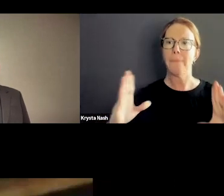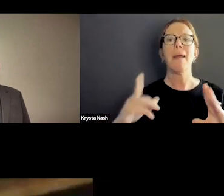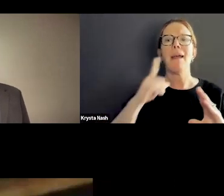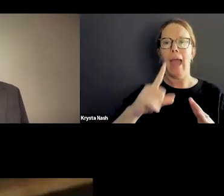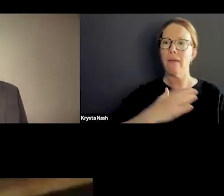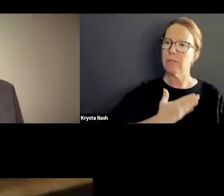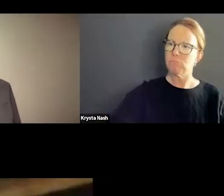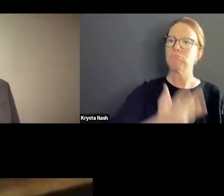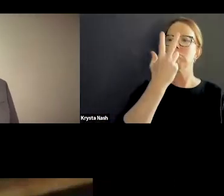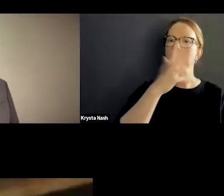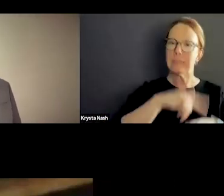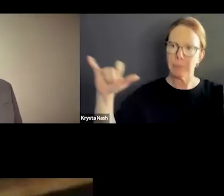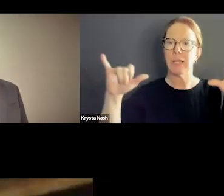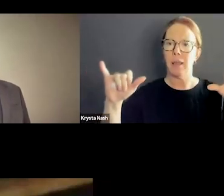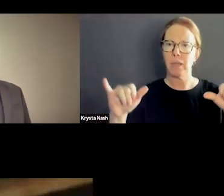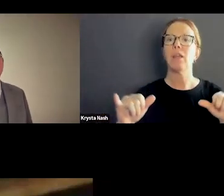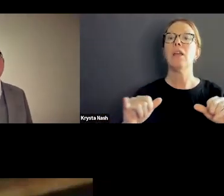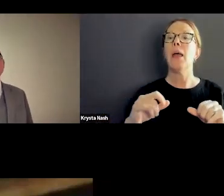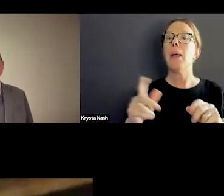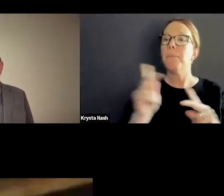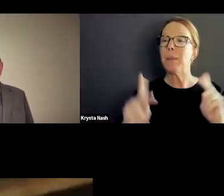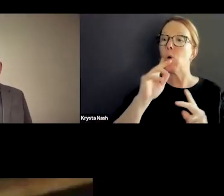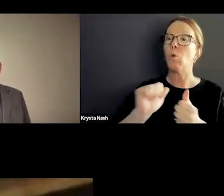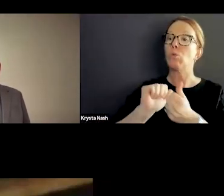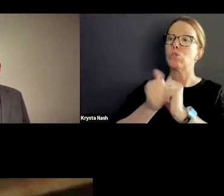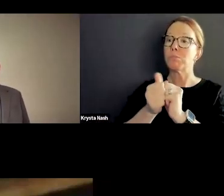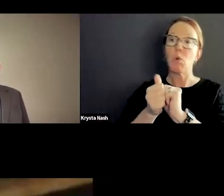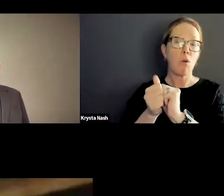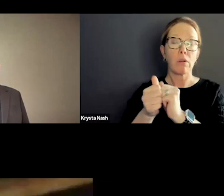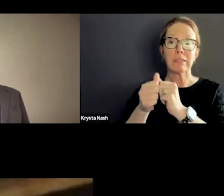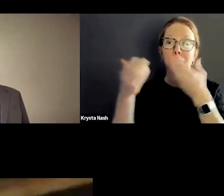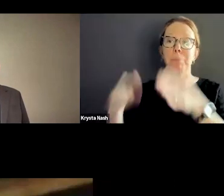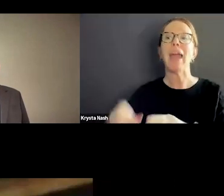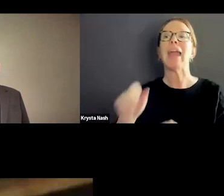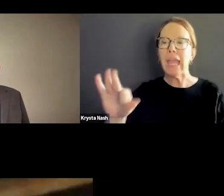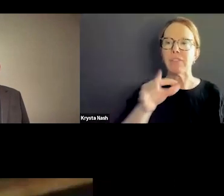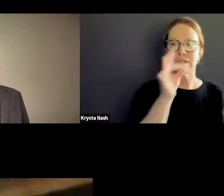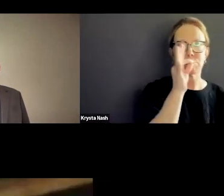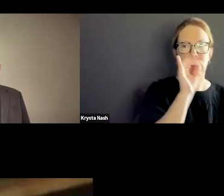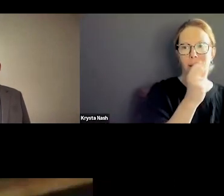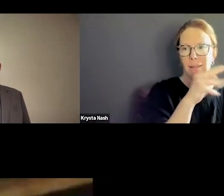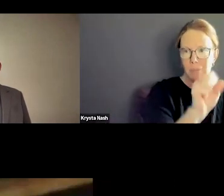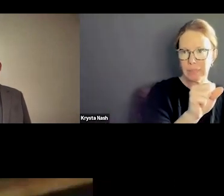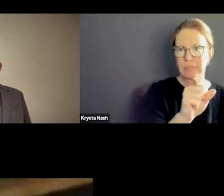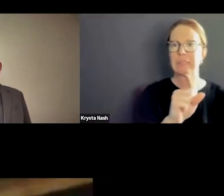were more likely to sports bet if they had been smoking cannabis, with the mean average days about four days in the past two